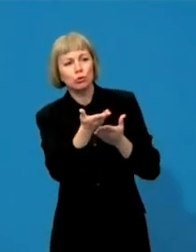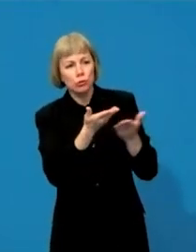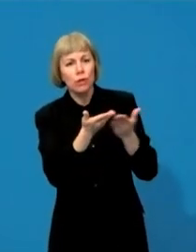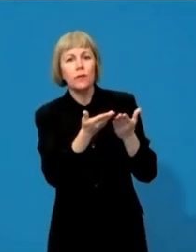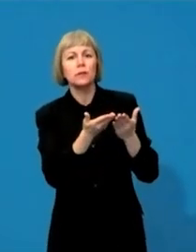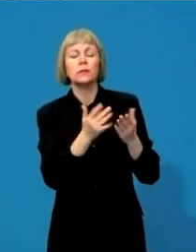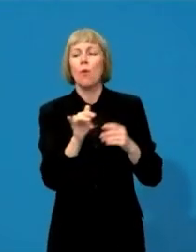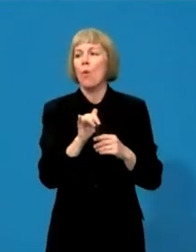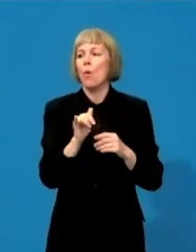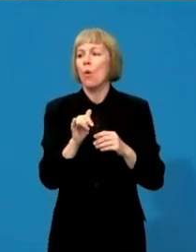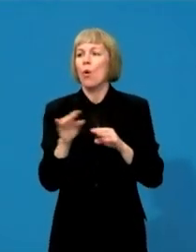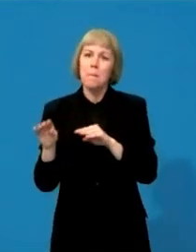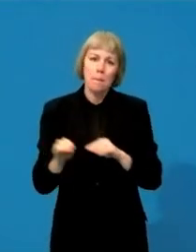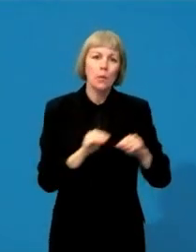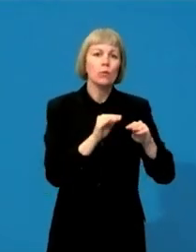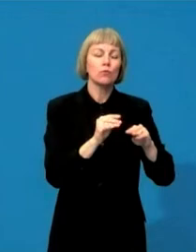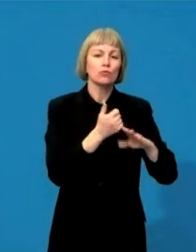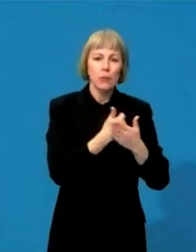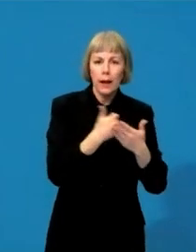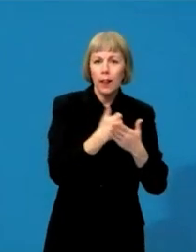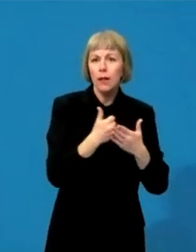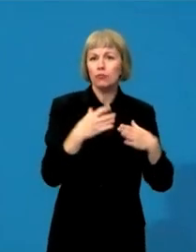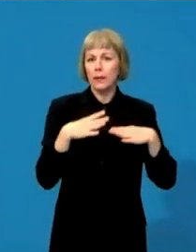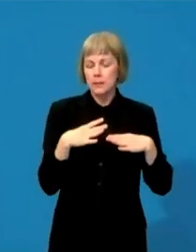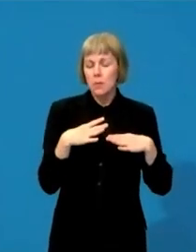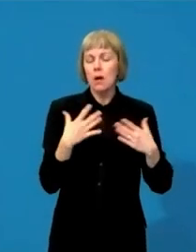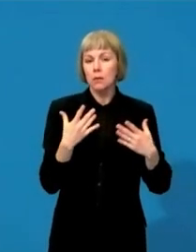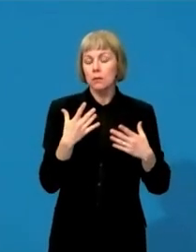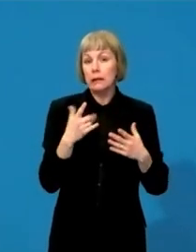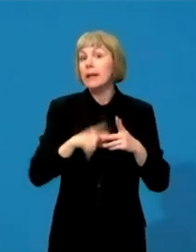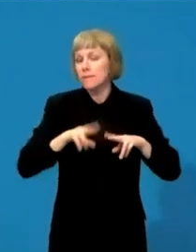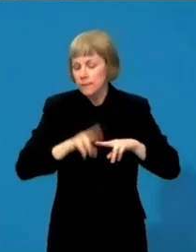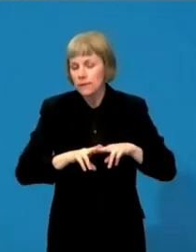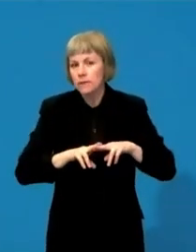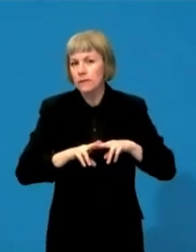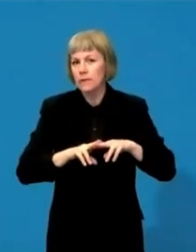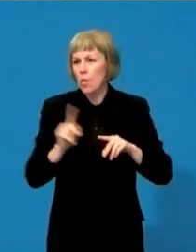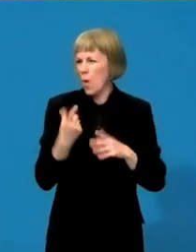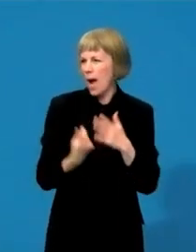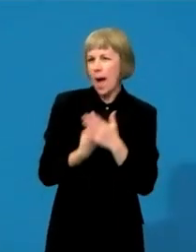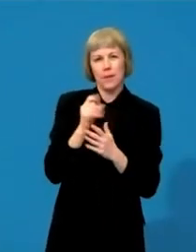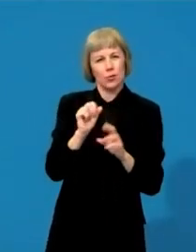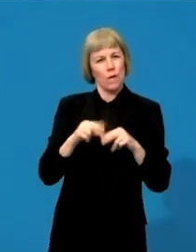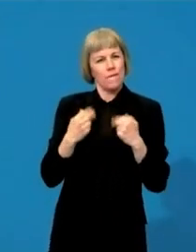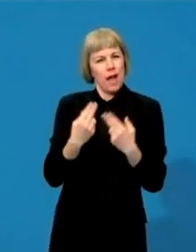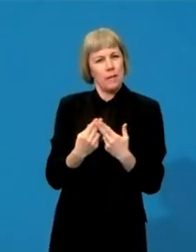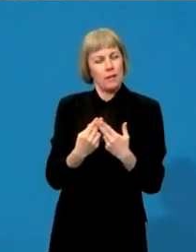closer to more regular respite, what effect would that have on you and the kids, to be